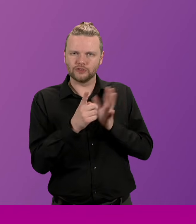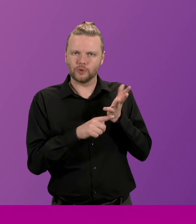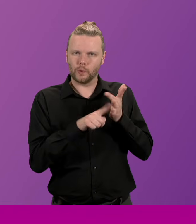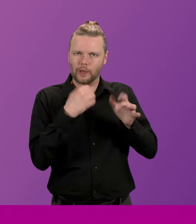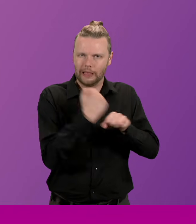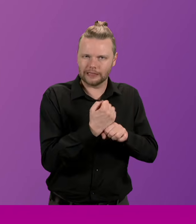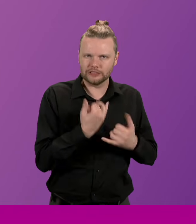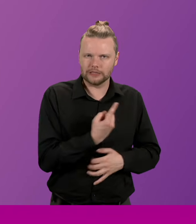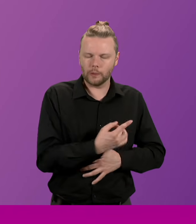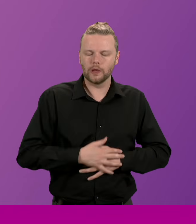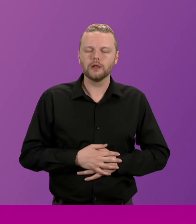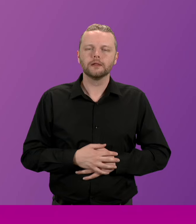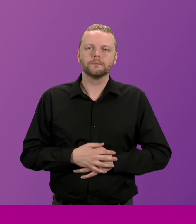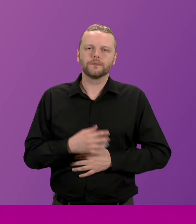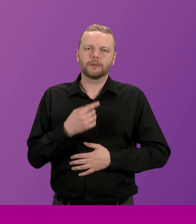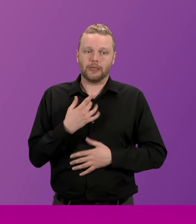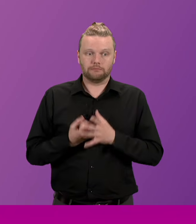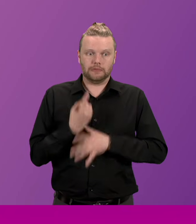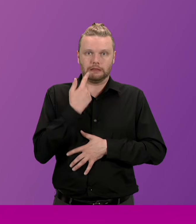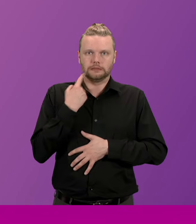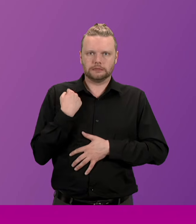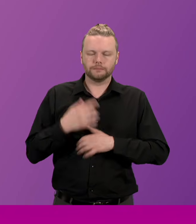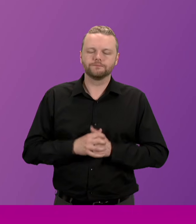just now—or, certainly, it was doing so yesterday.